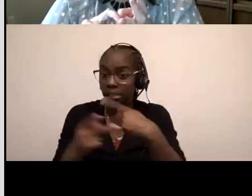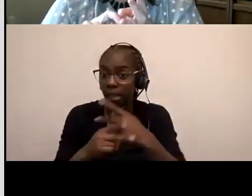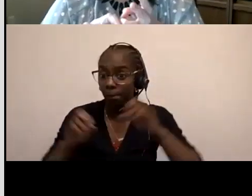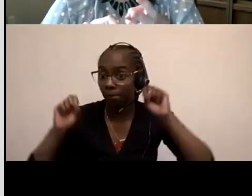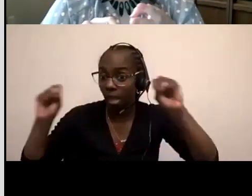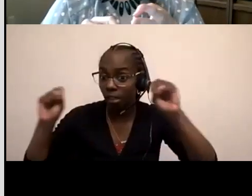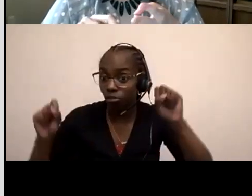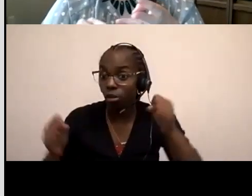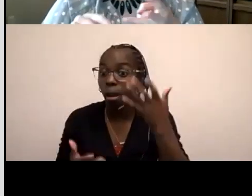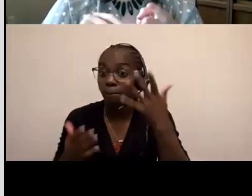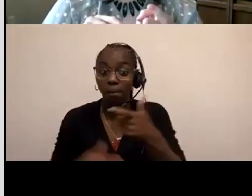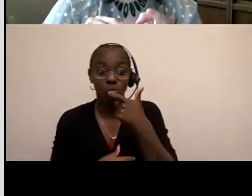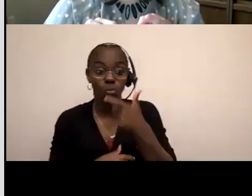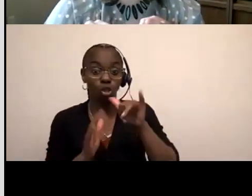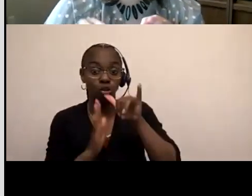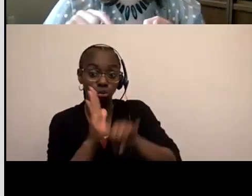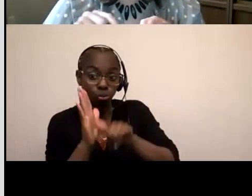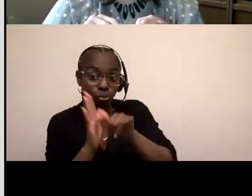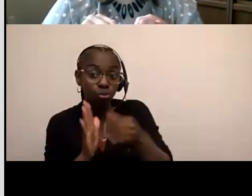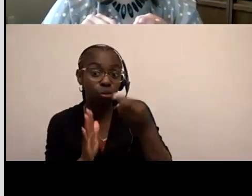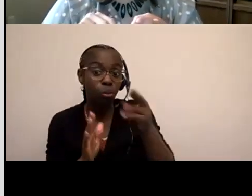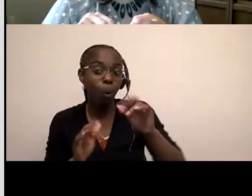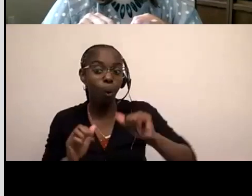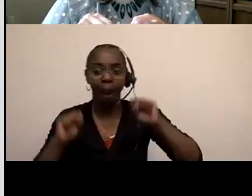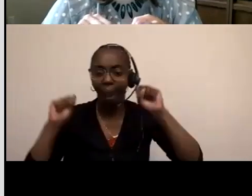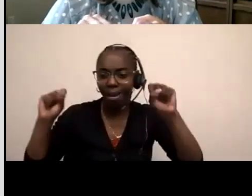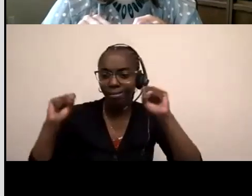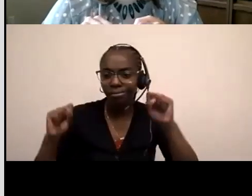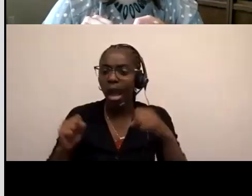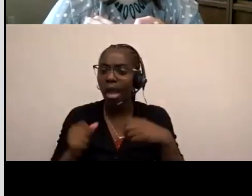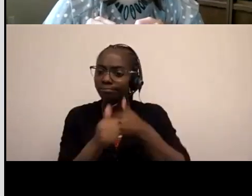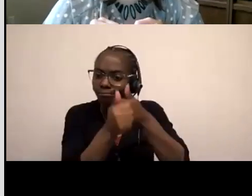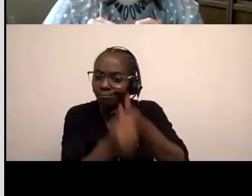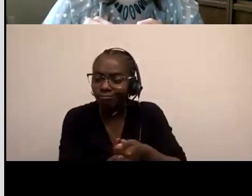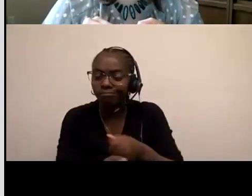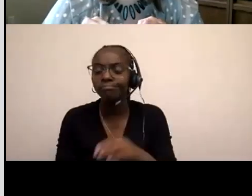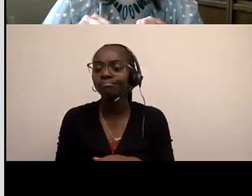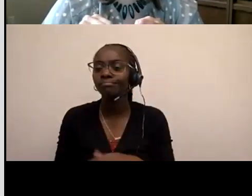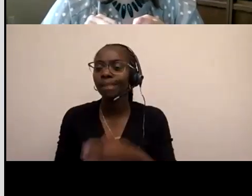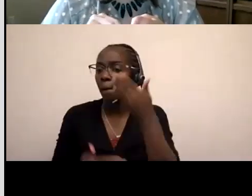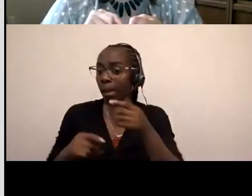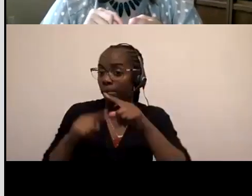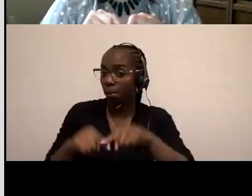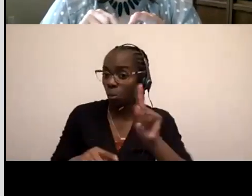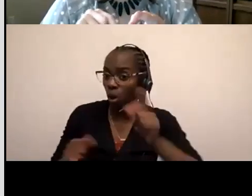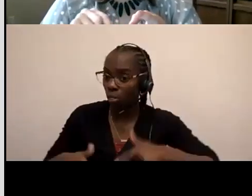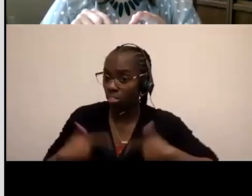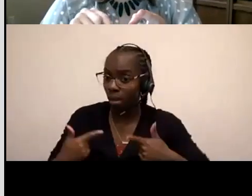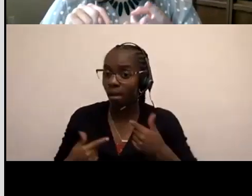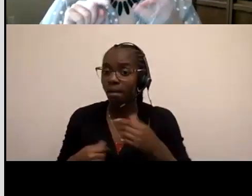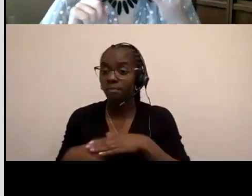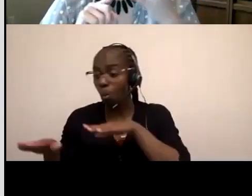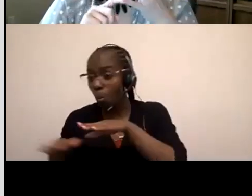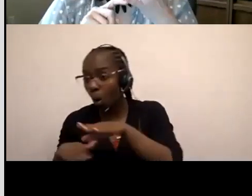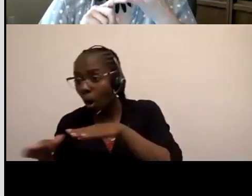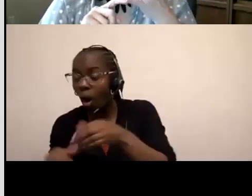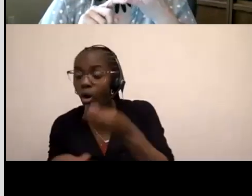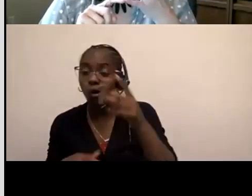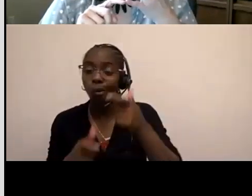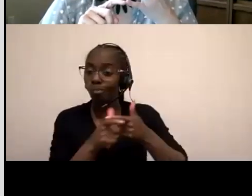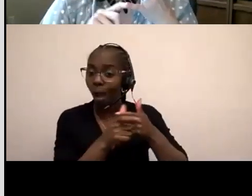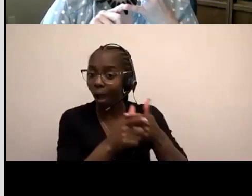VIDEO AND EXERCISE ALONG DEPENDING ON WHERE YOU LIVE. MAYBE IT'S TAKE A WALK OR RUN. WHAT'S